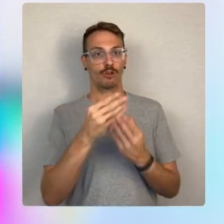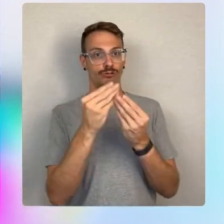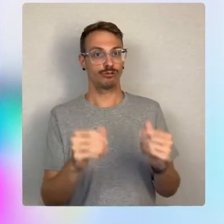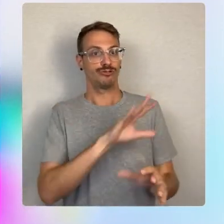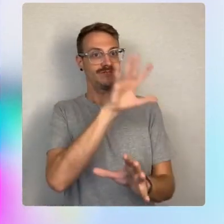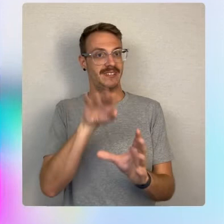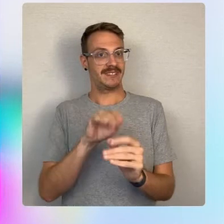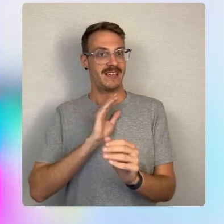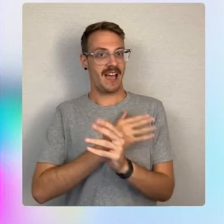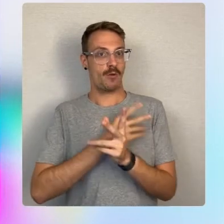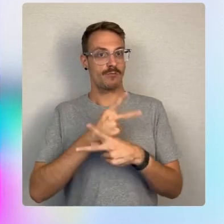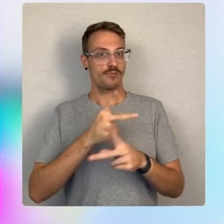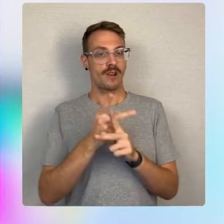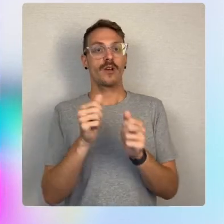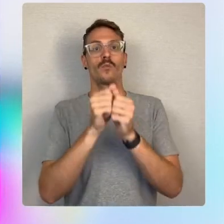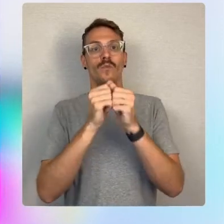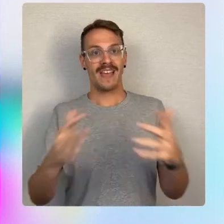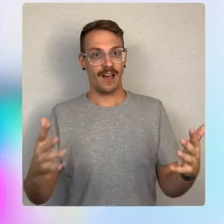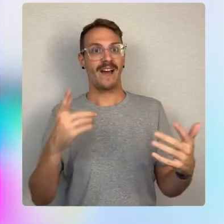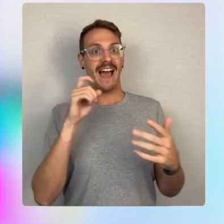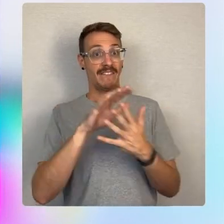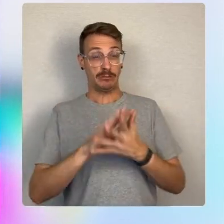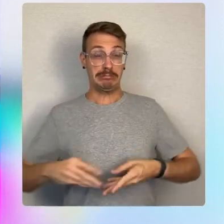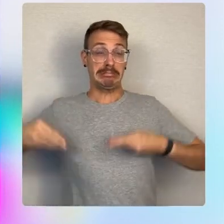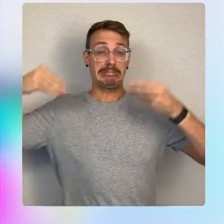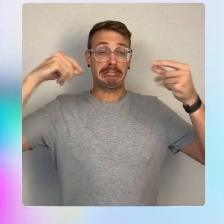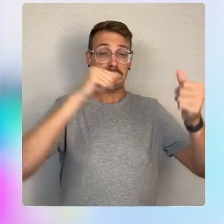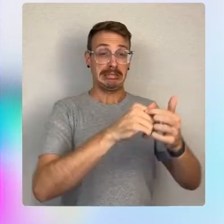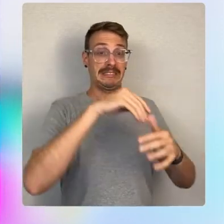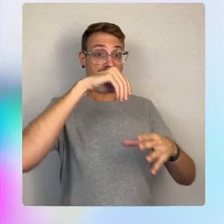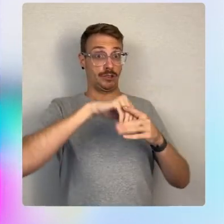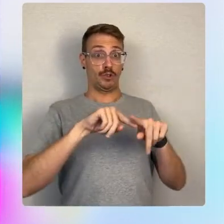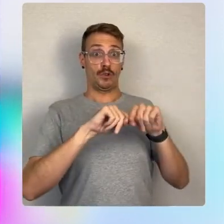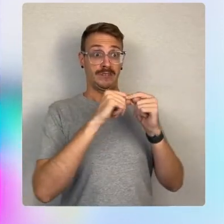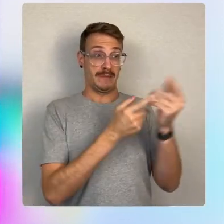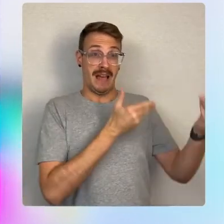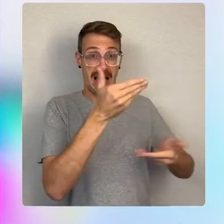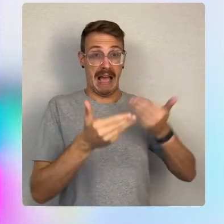into our product without needing to allocate a large internal team to take that on.